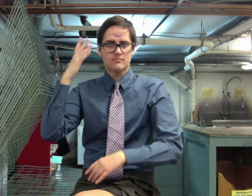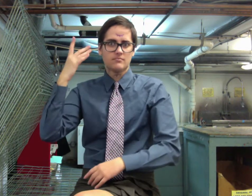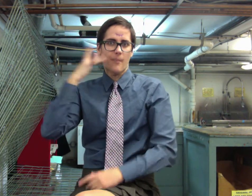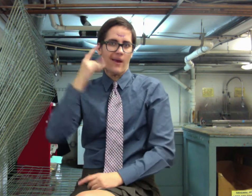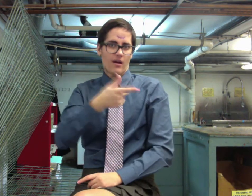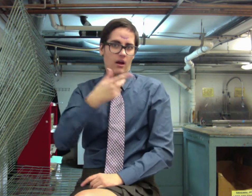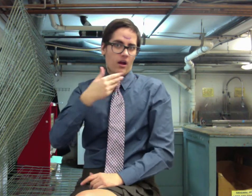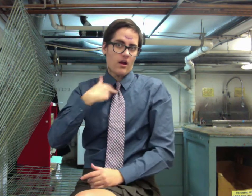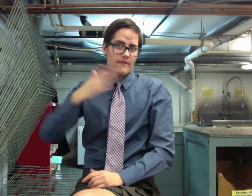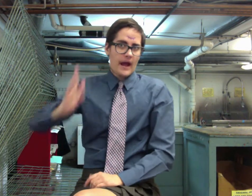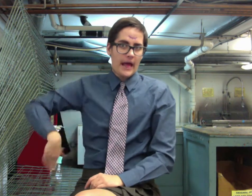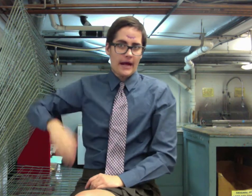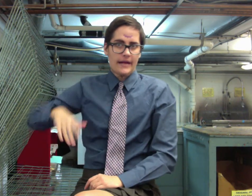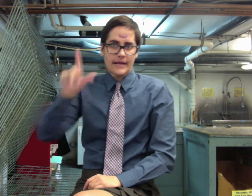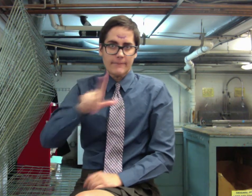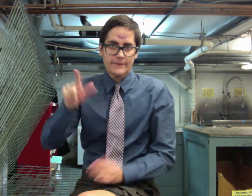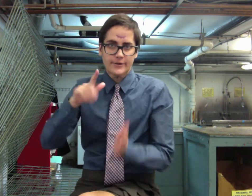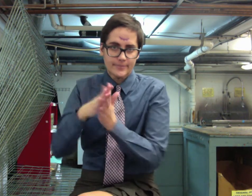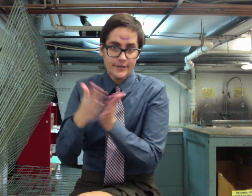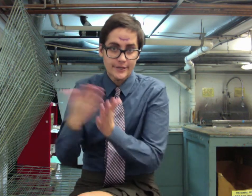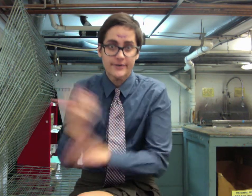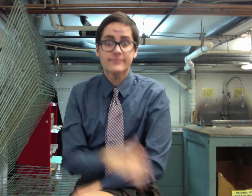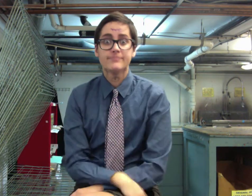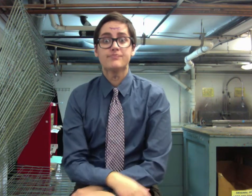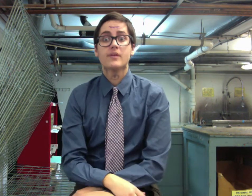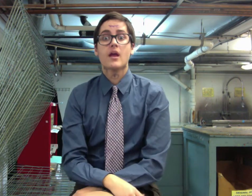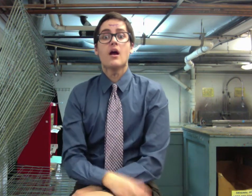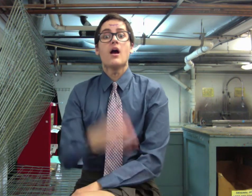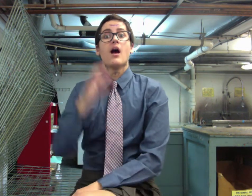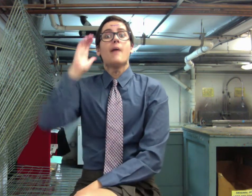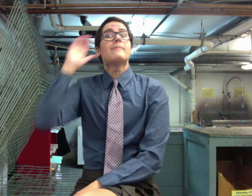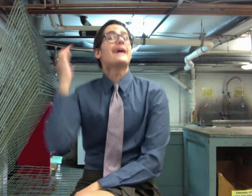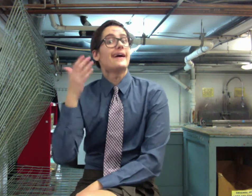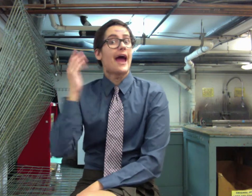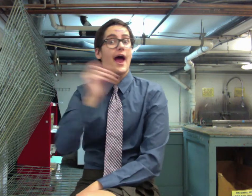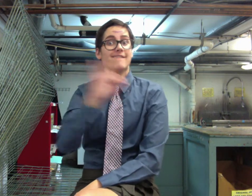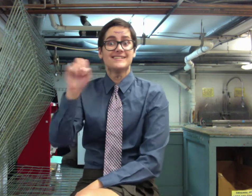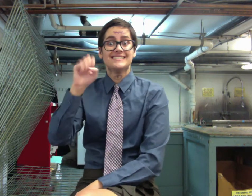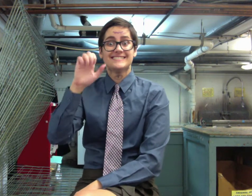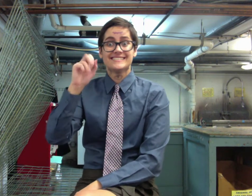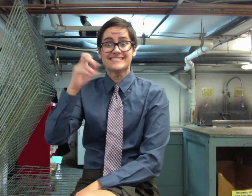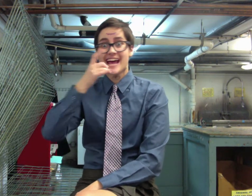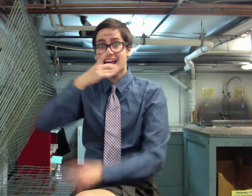removed due to several overdue library books. Apparently, the off-season